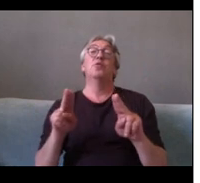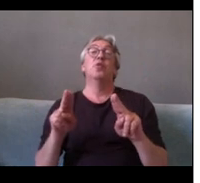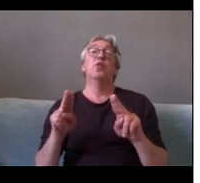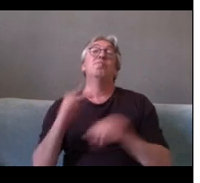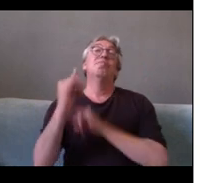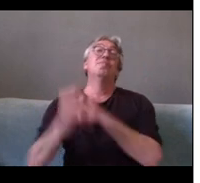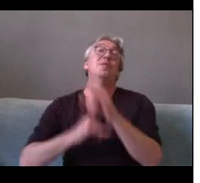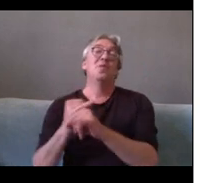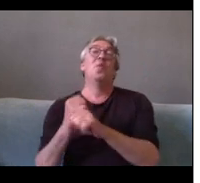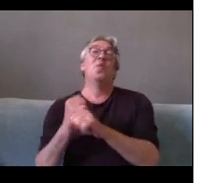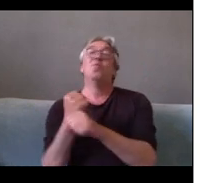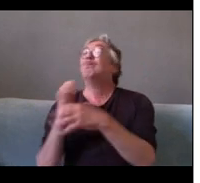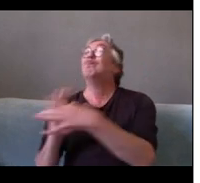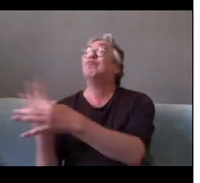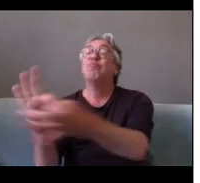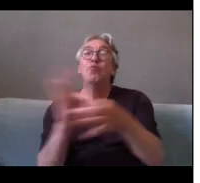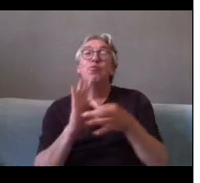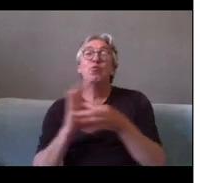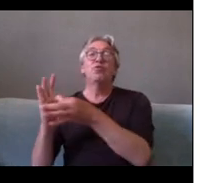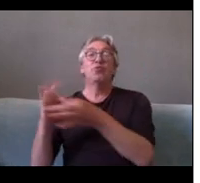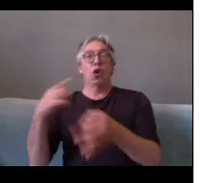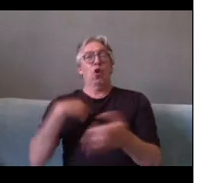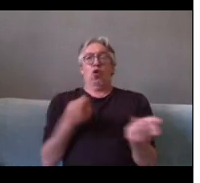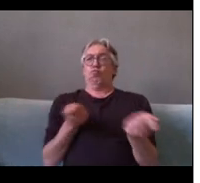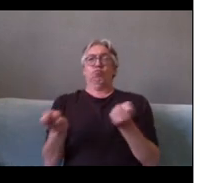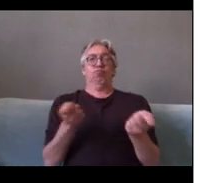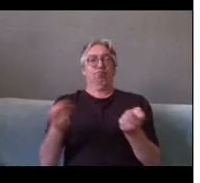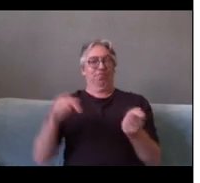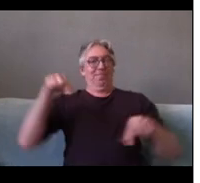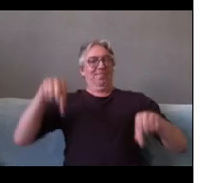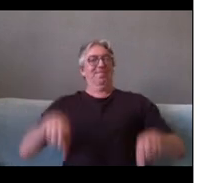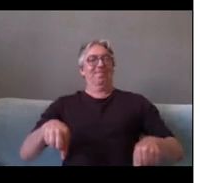So first let me just give you some basic housekeeping information.